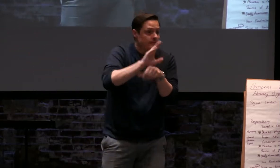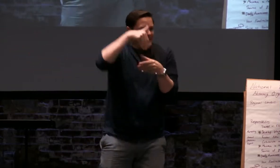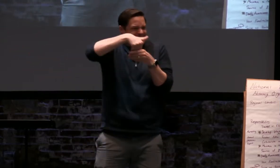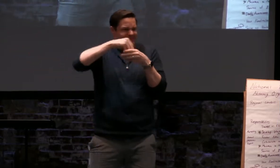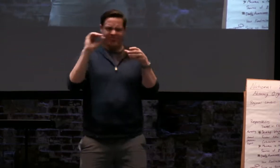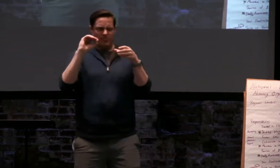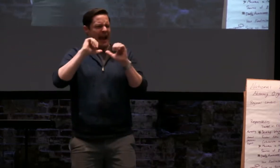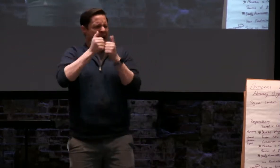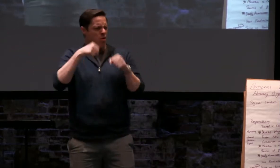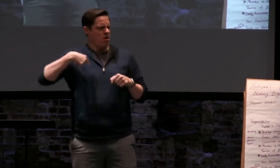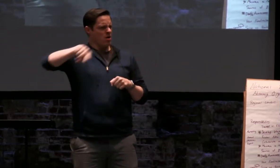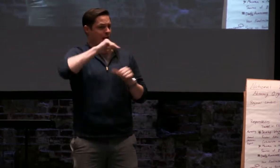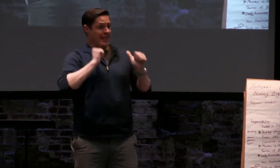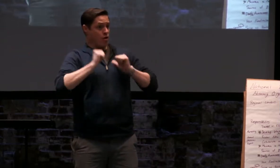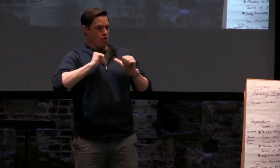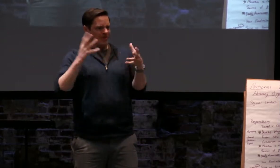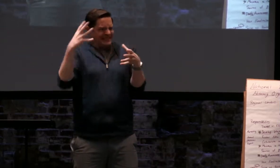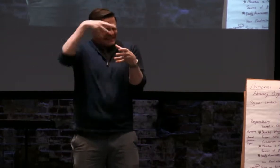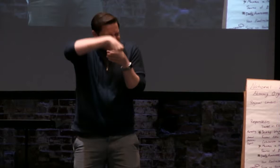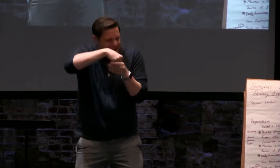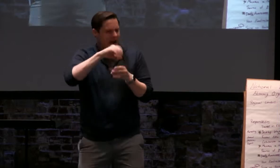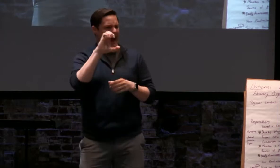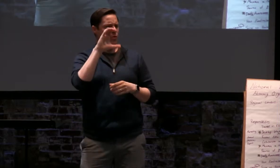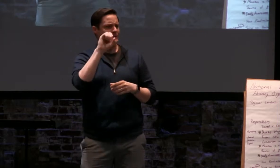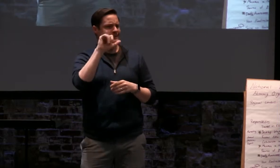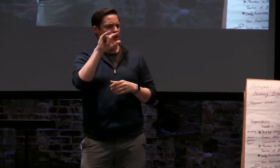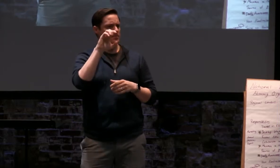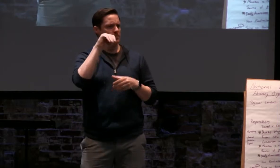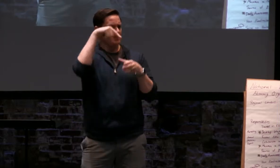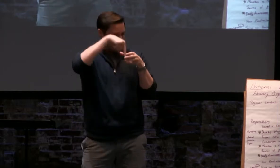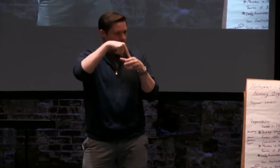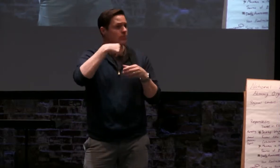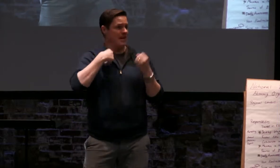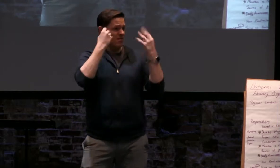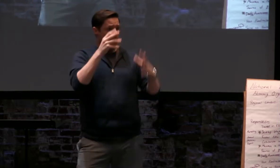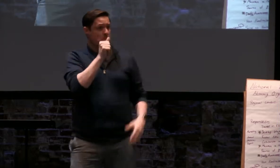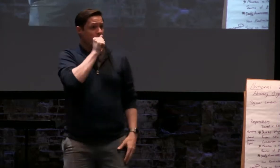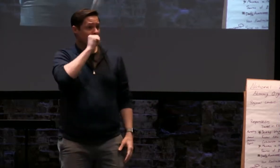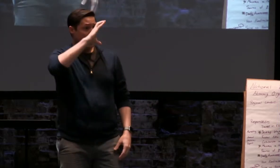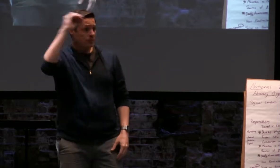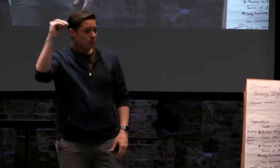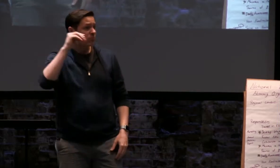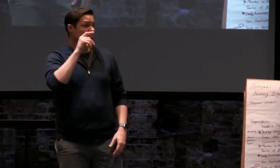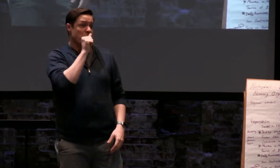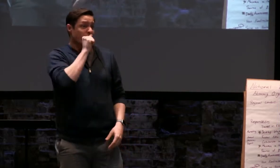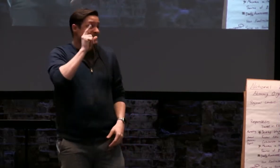This is deaf business and the deaf community. How is it that we in the theater field can develop our own ecosystem?